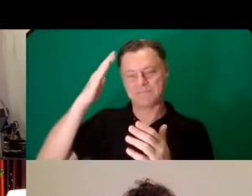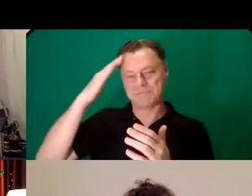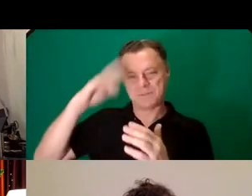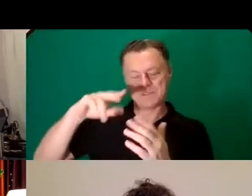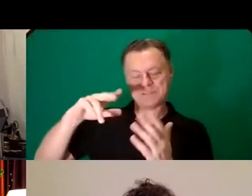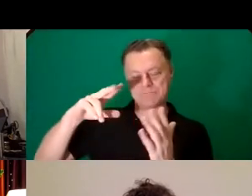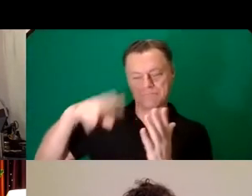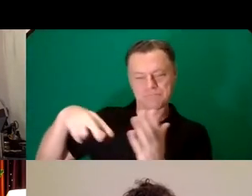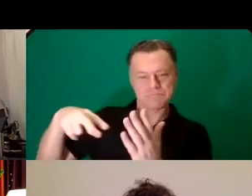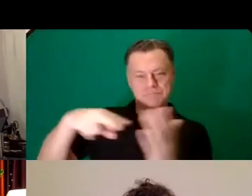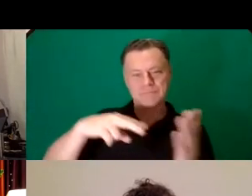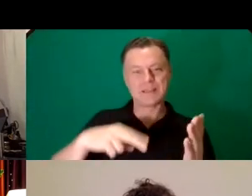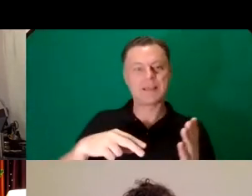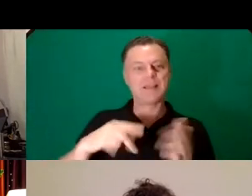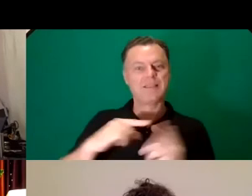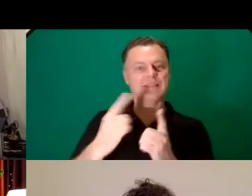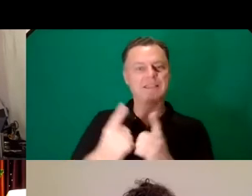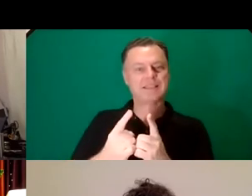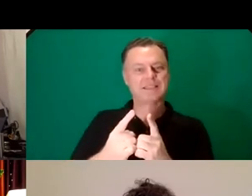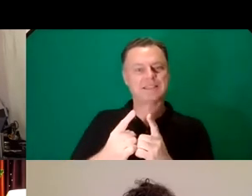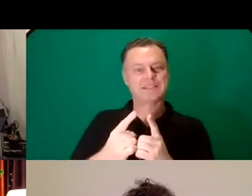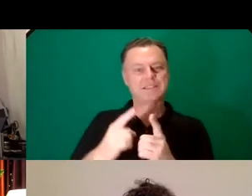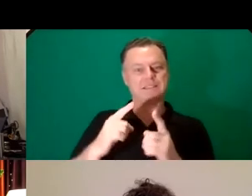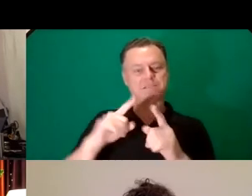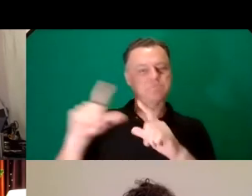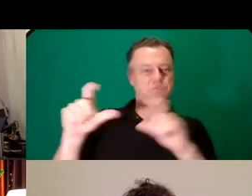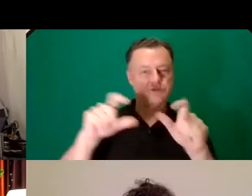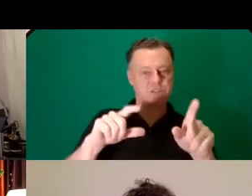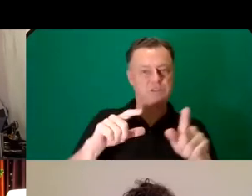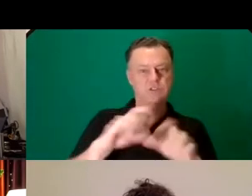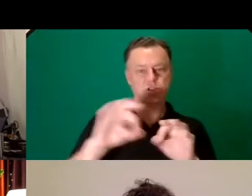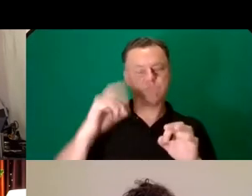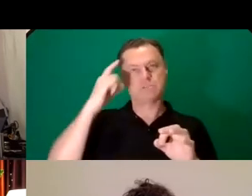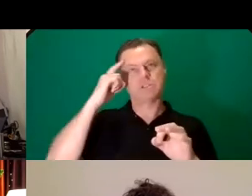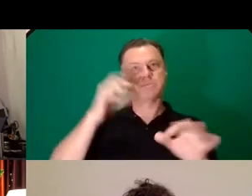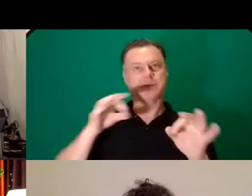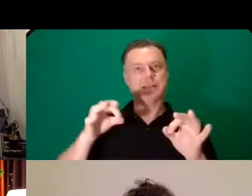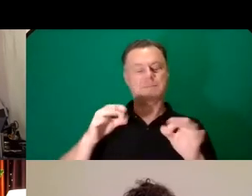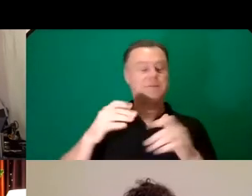were not necessarily related to what you were intending to do but that surprised you along